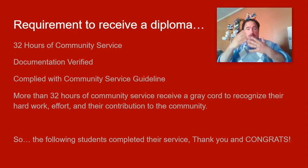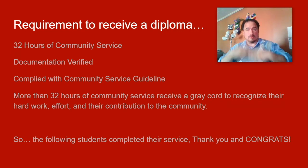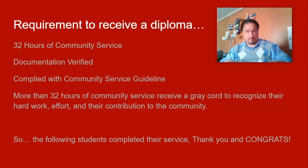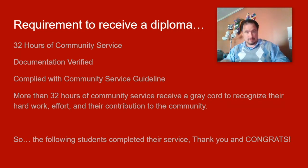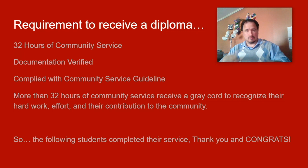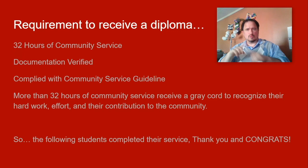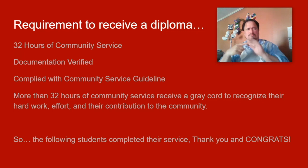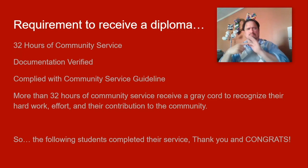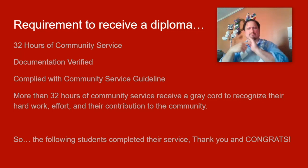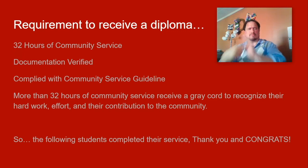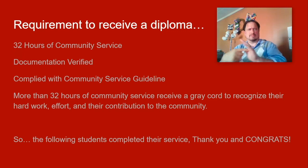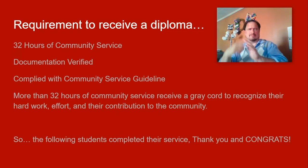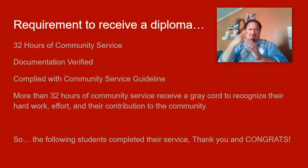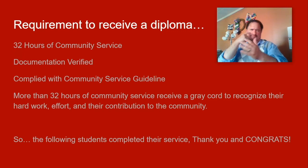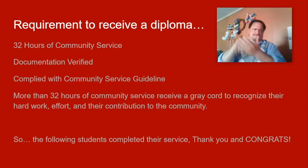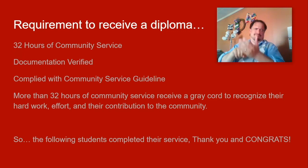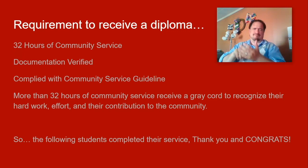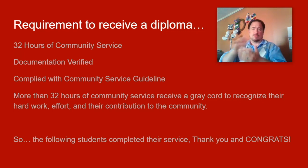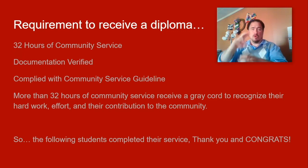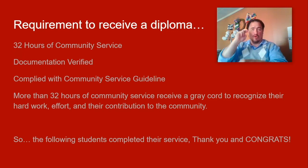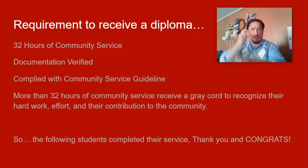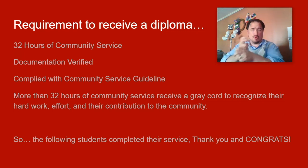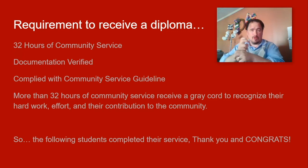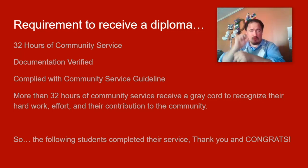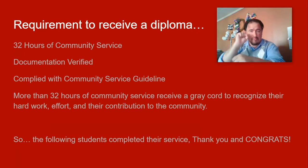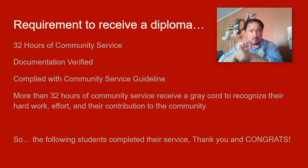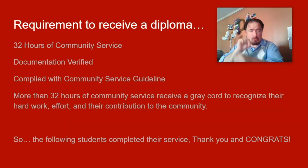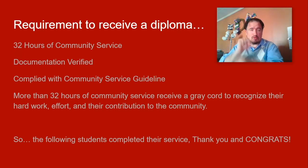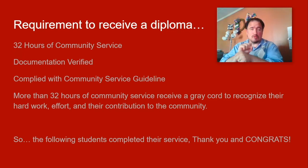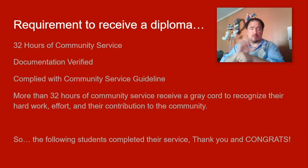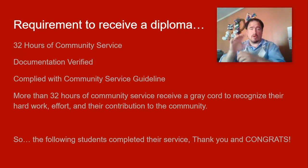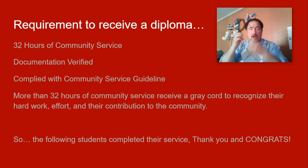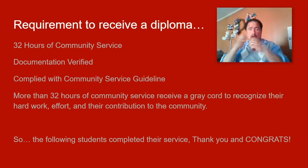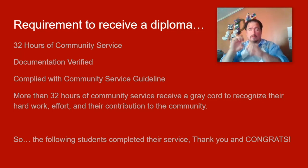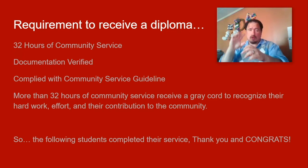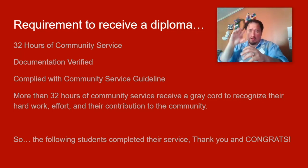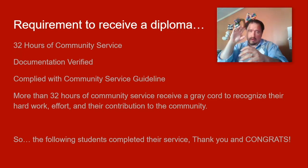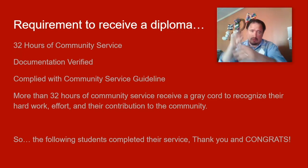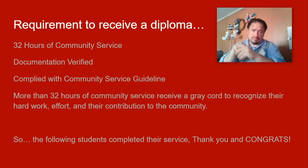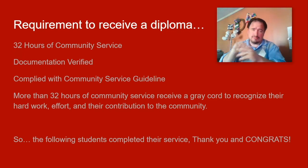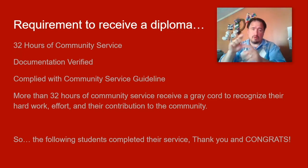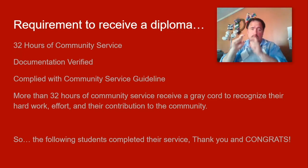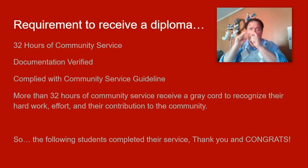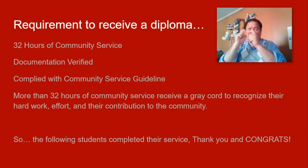This indicates their hard work and dedication to the community and giving to others.